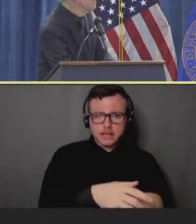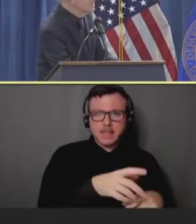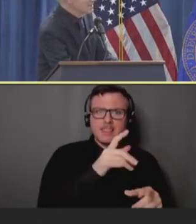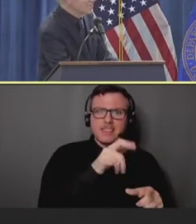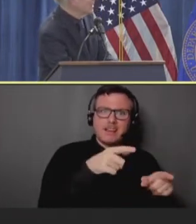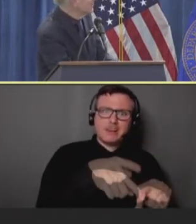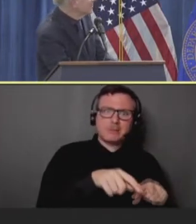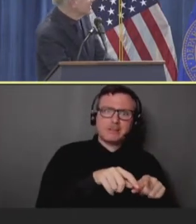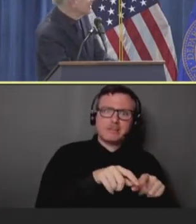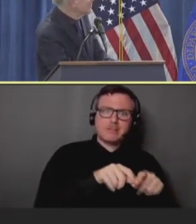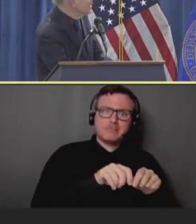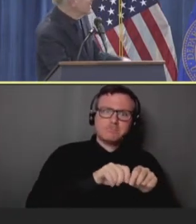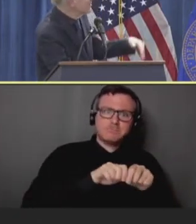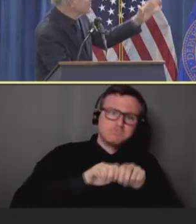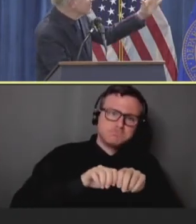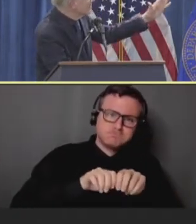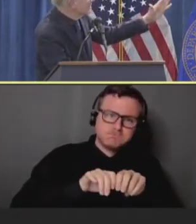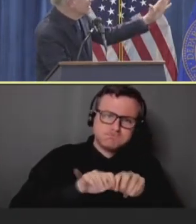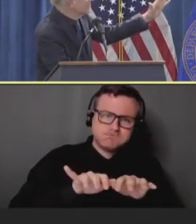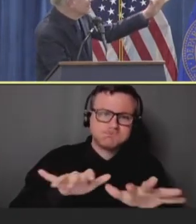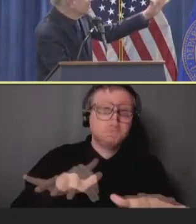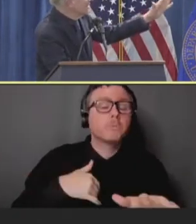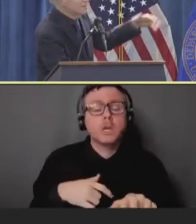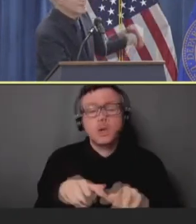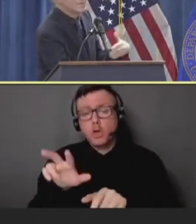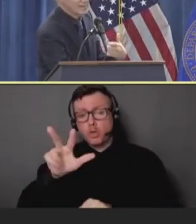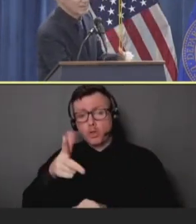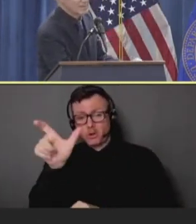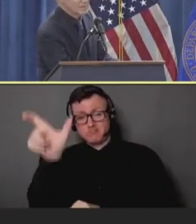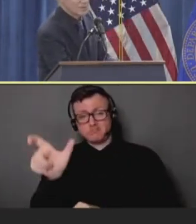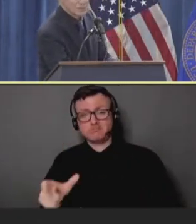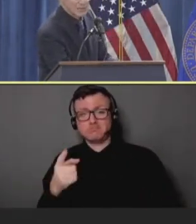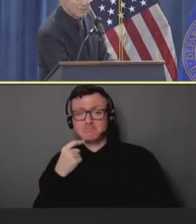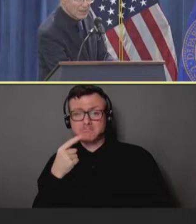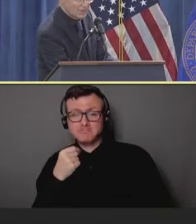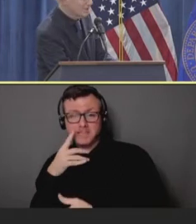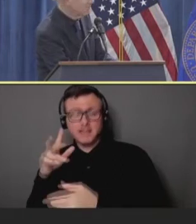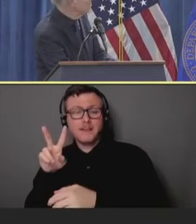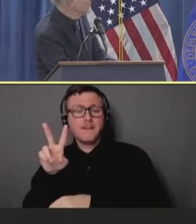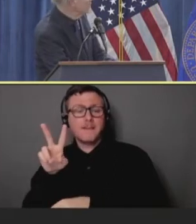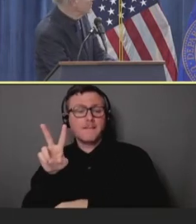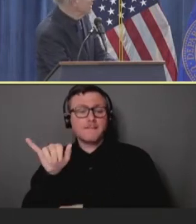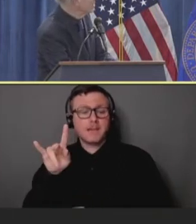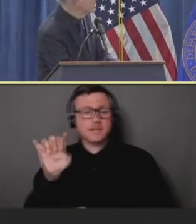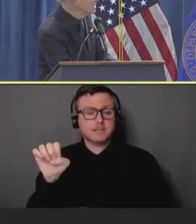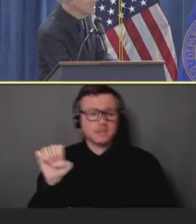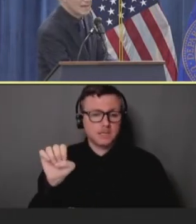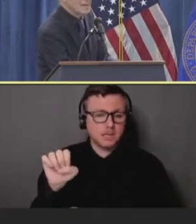But then we have to take into account the third column in red, the vaccine associated paralytic polio cases.